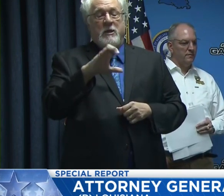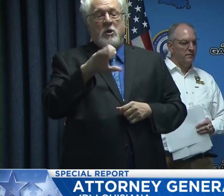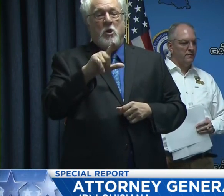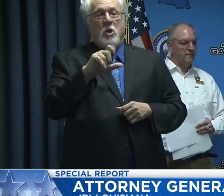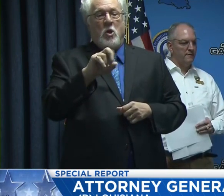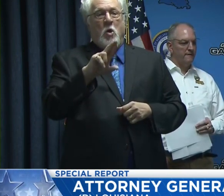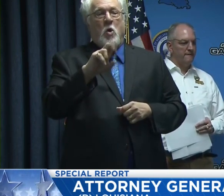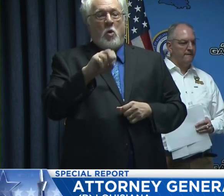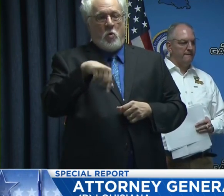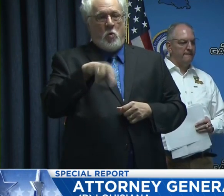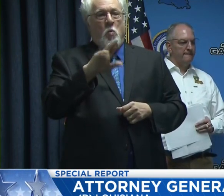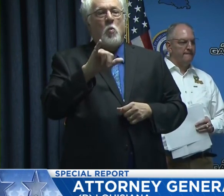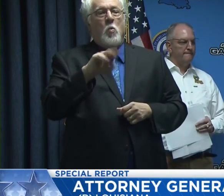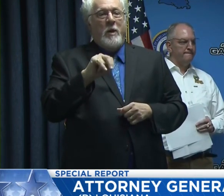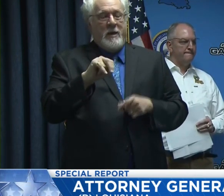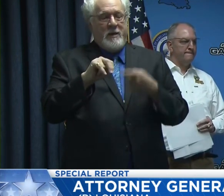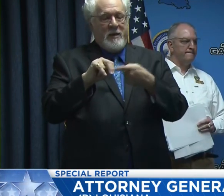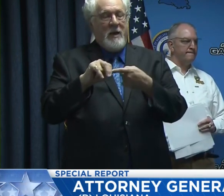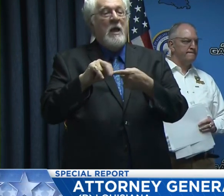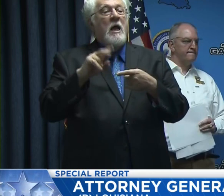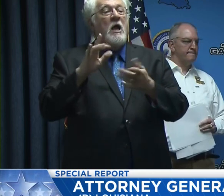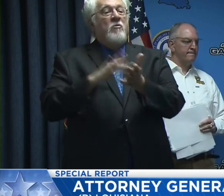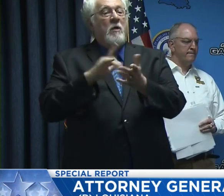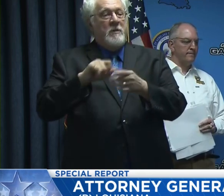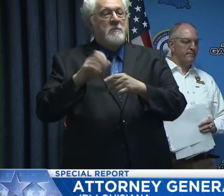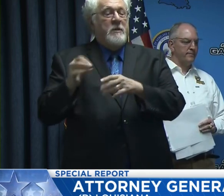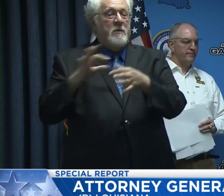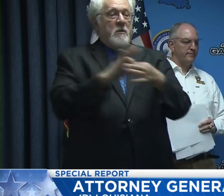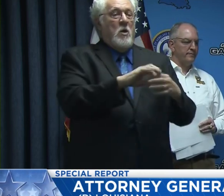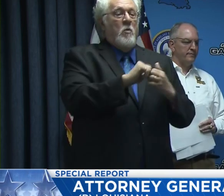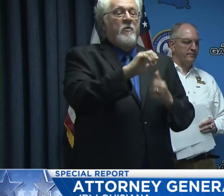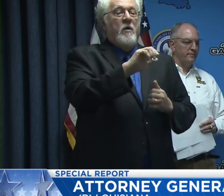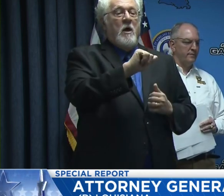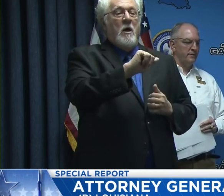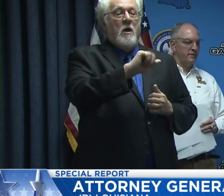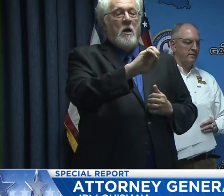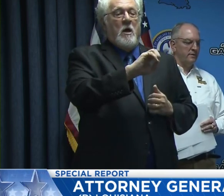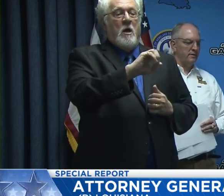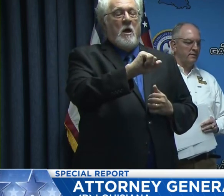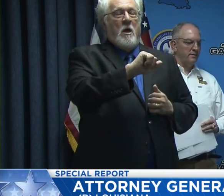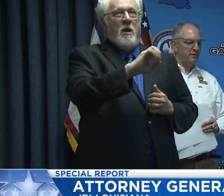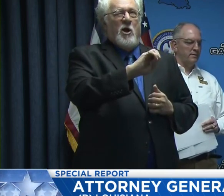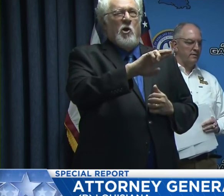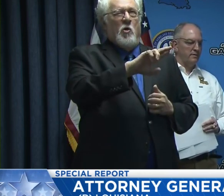TO TREAT PATIENTS WITH COVID-19 AND UTILIZING HYDROXYCHLOROQUINE, THE DRUG